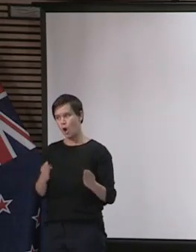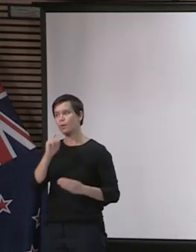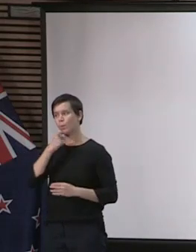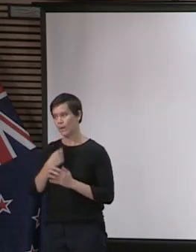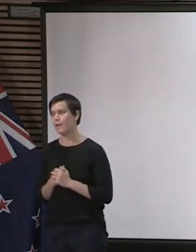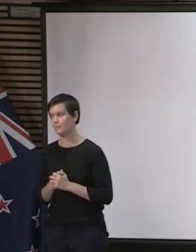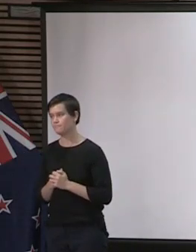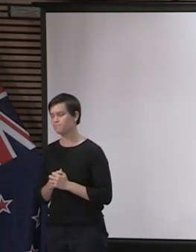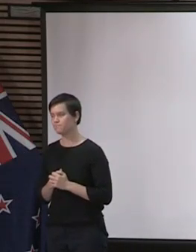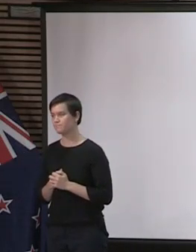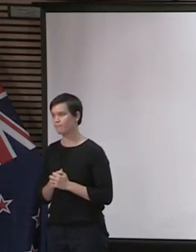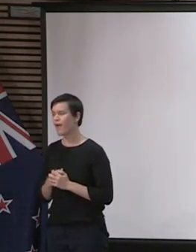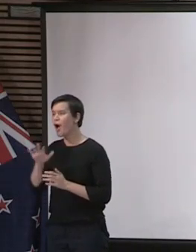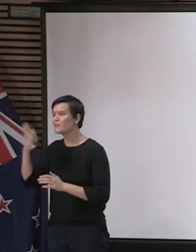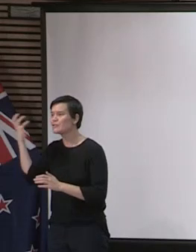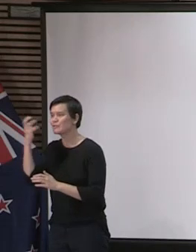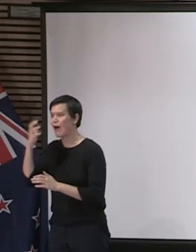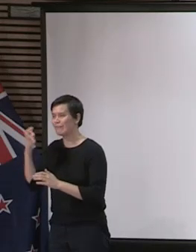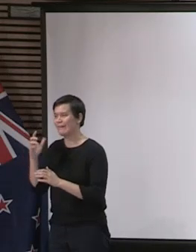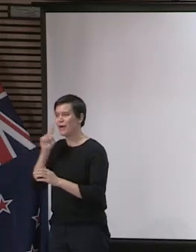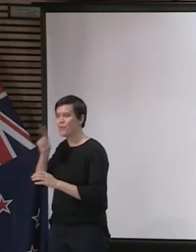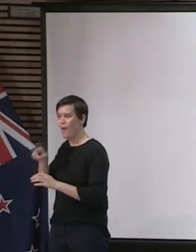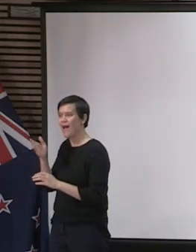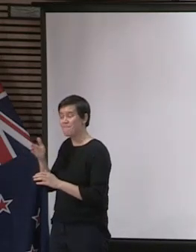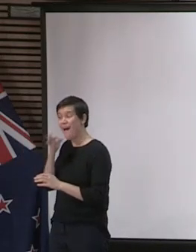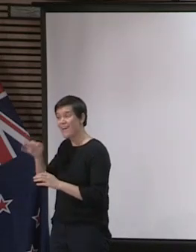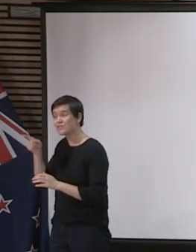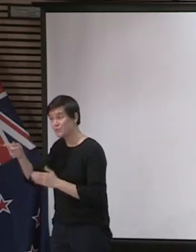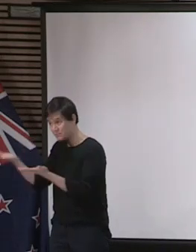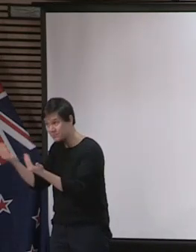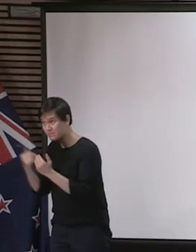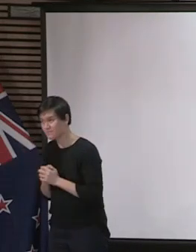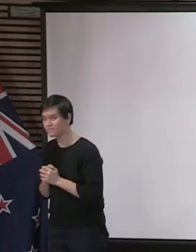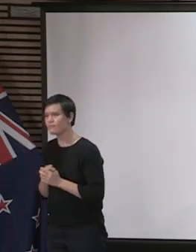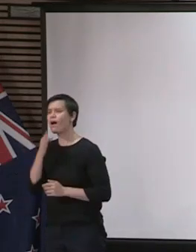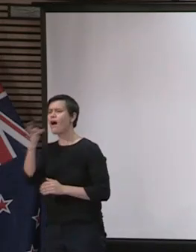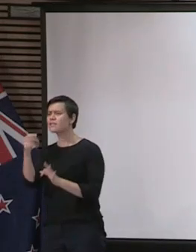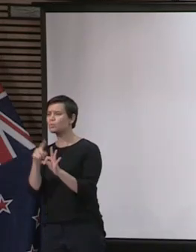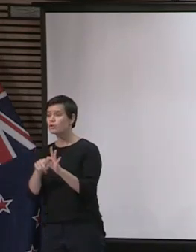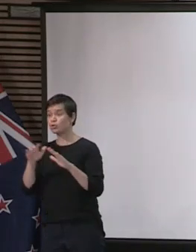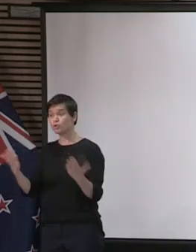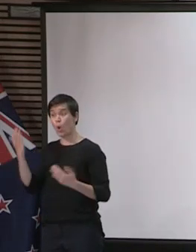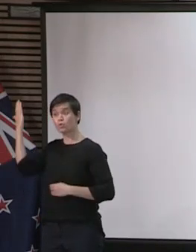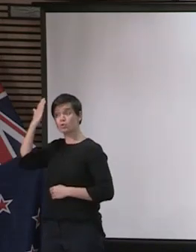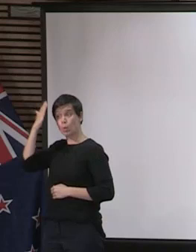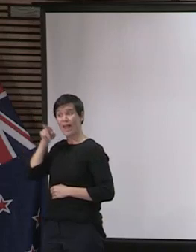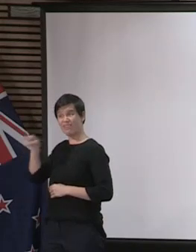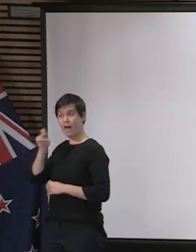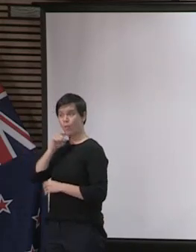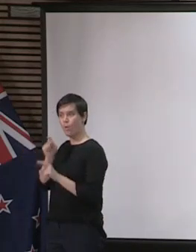economy and that is a significant difference.